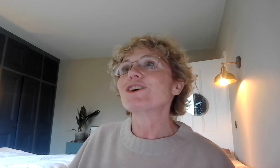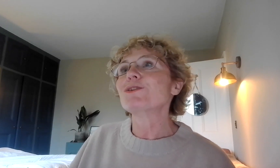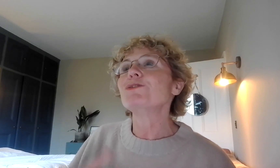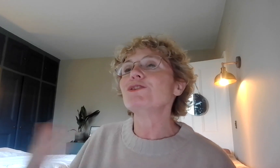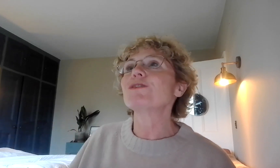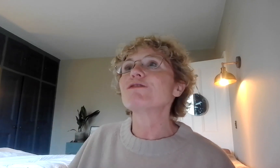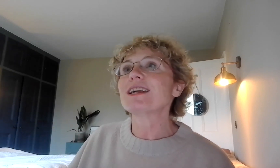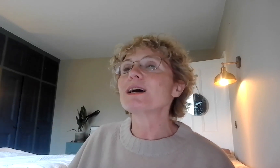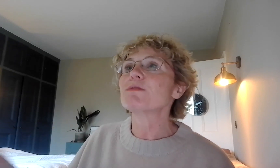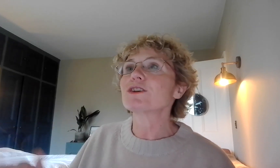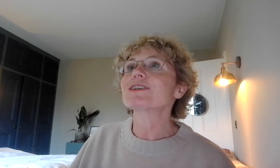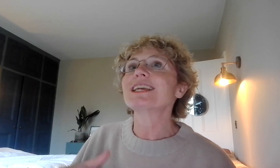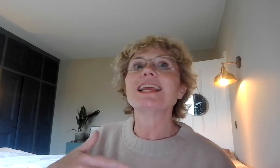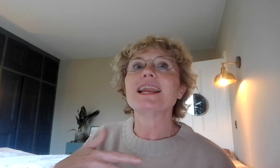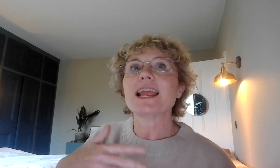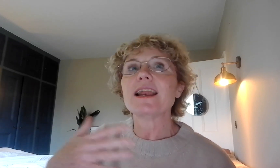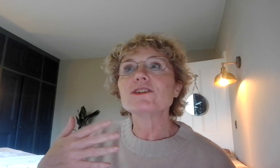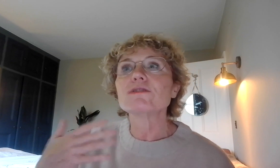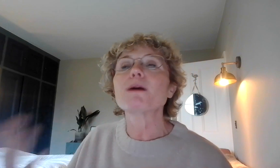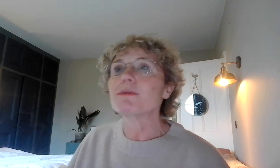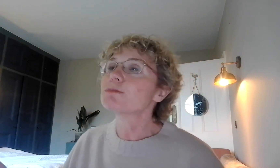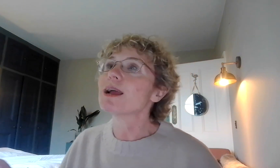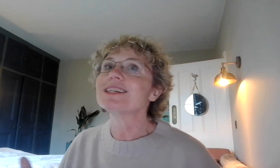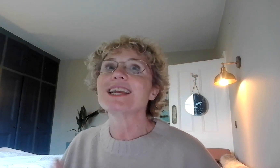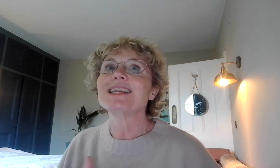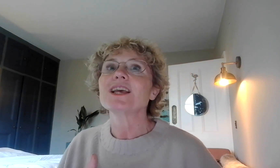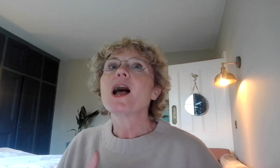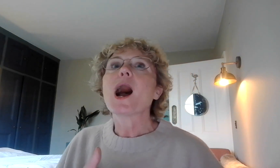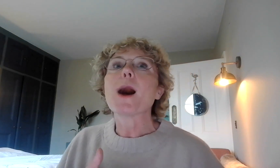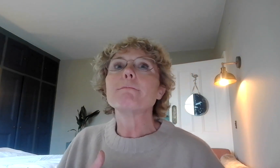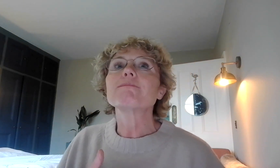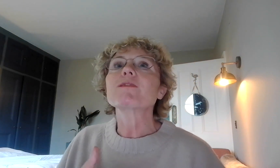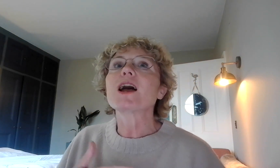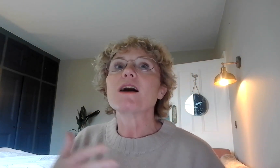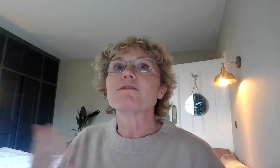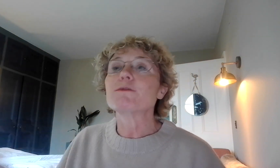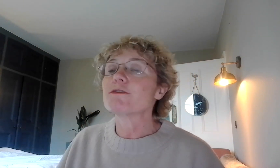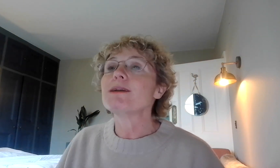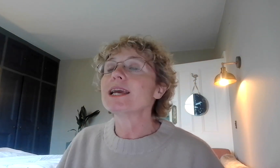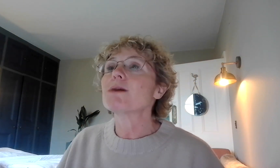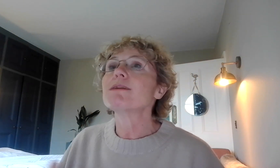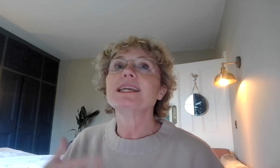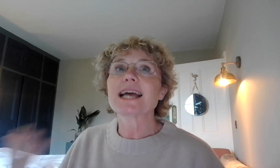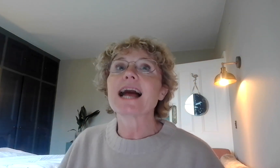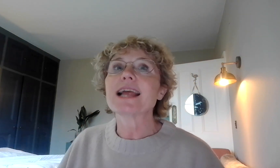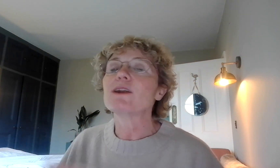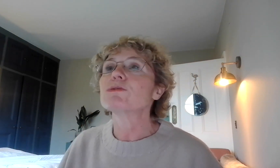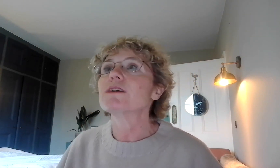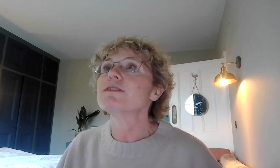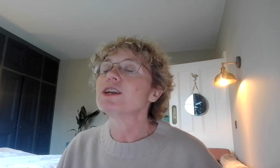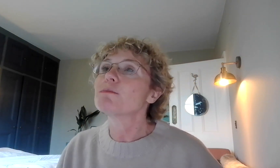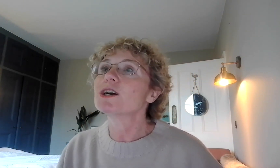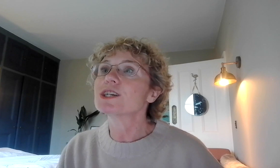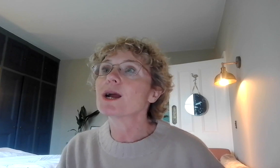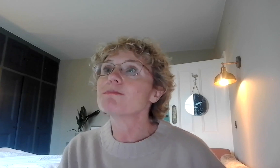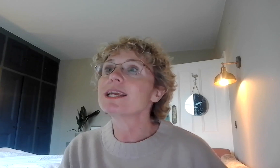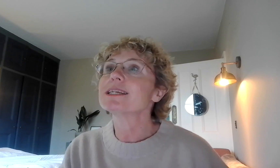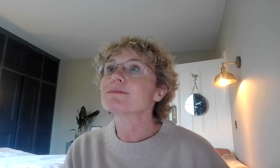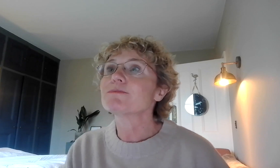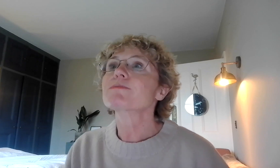So, you can find our products in sort of public spaces, for media companies, and also for video production companies.